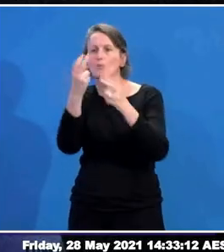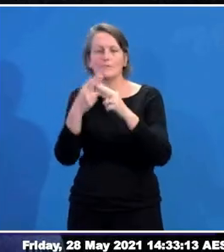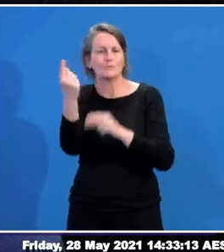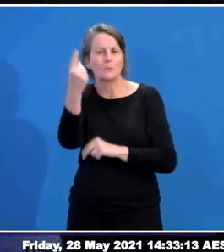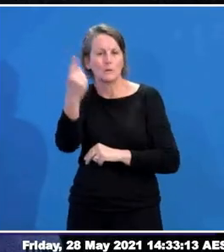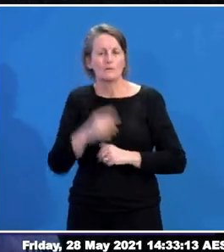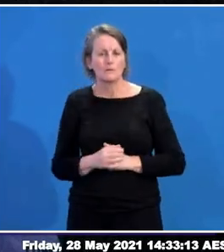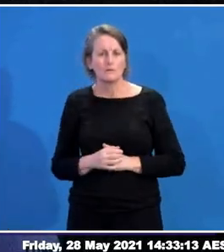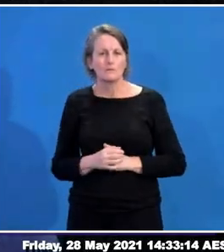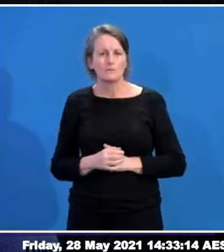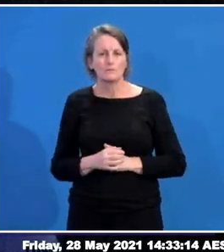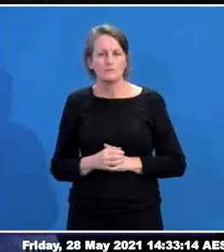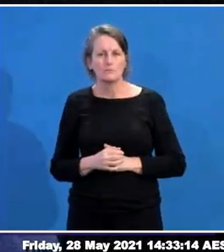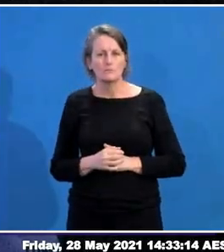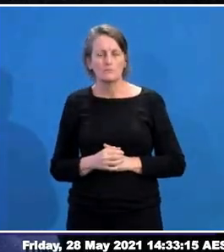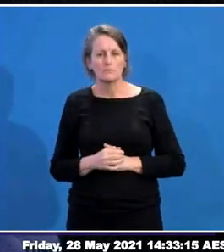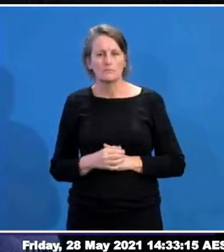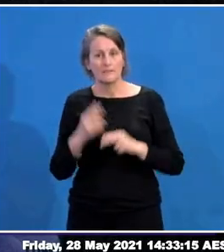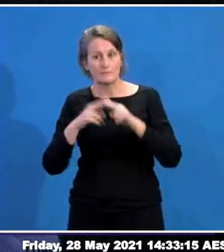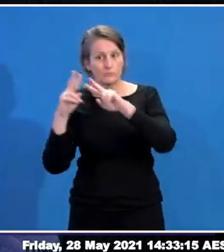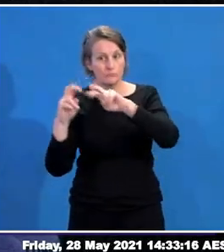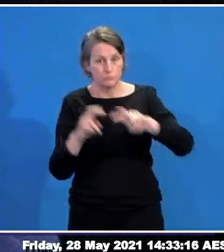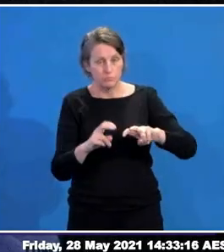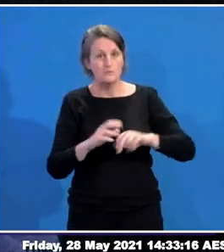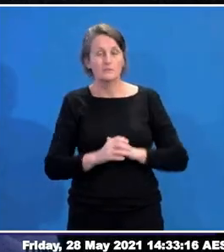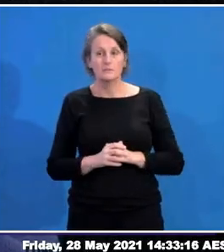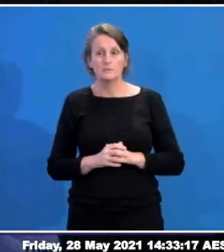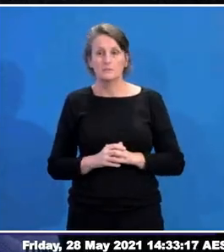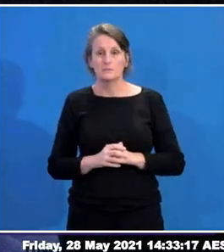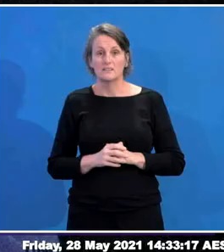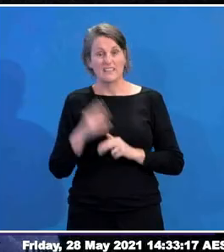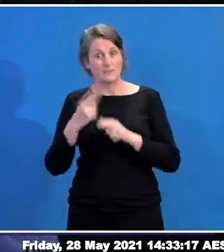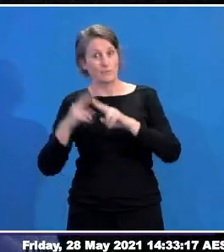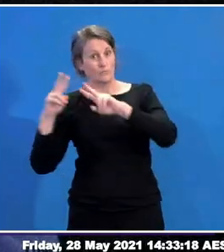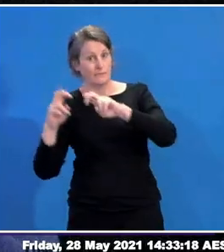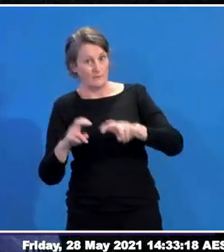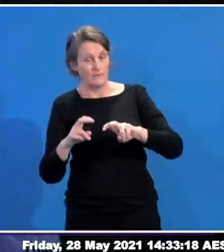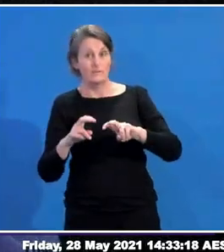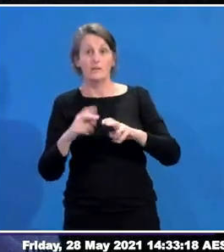That is in respect of investigations. Of course third parties are involved in parts of the regulatory framework because